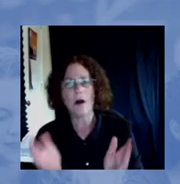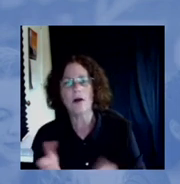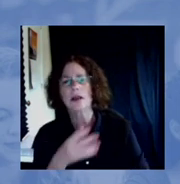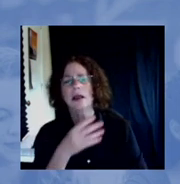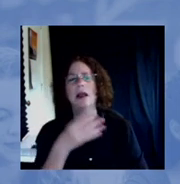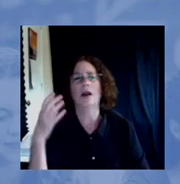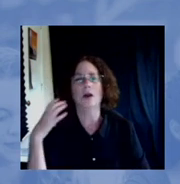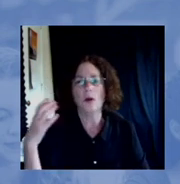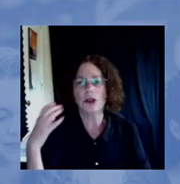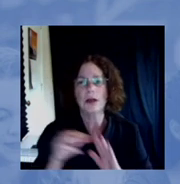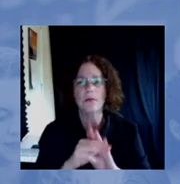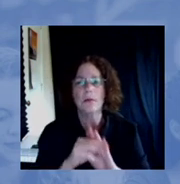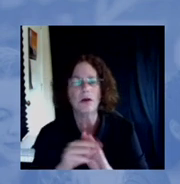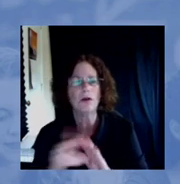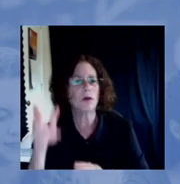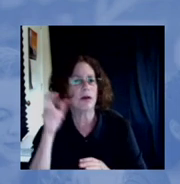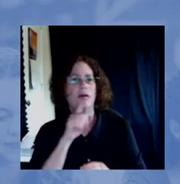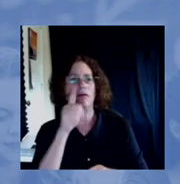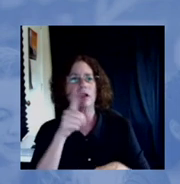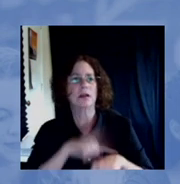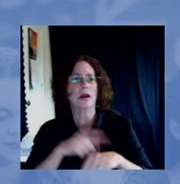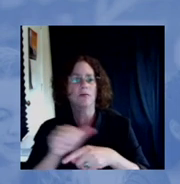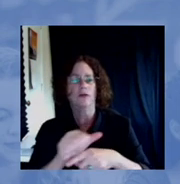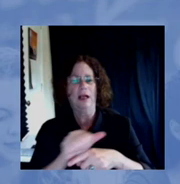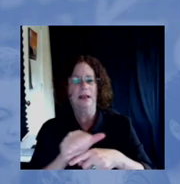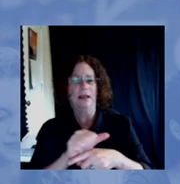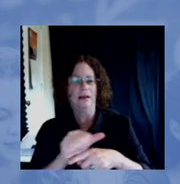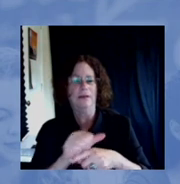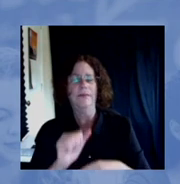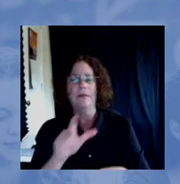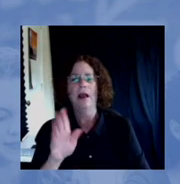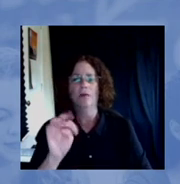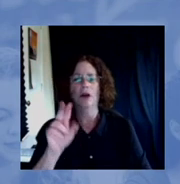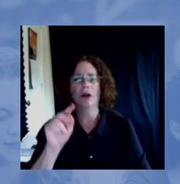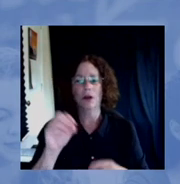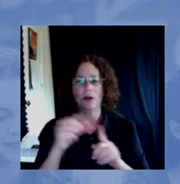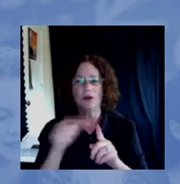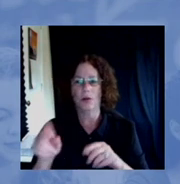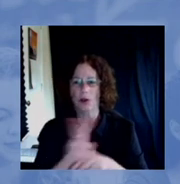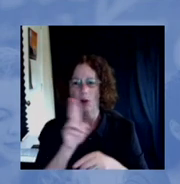YOU'RE HEARING REAL TIME PRACTICES. ALBERTO, THE TERM WAS THE CURTAIN IS PULLED